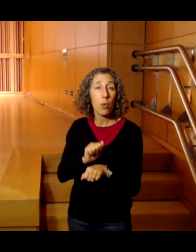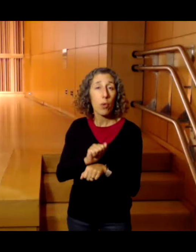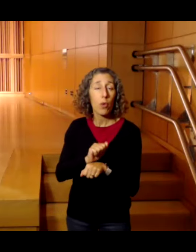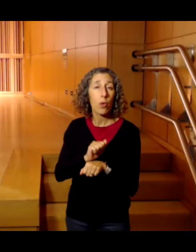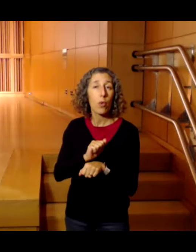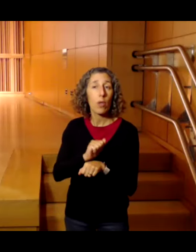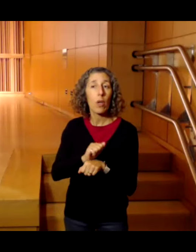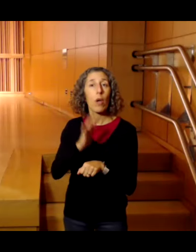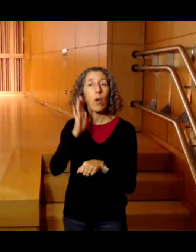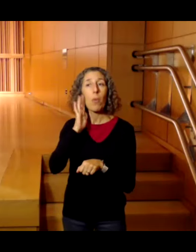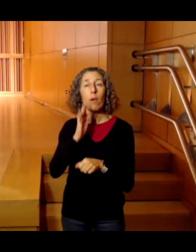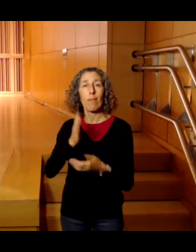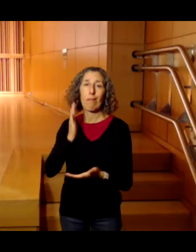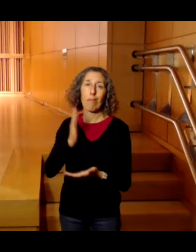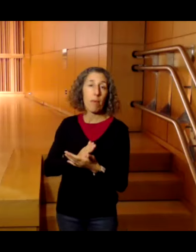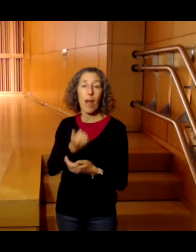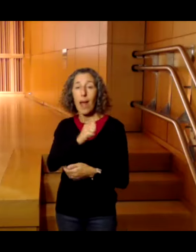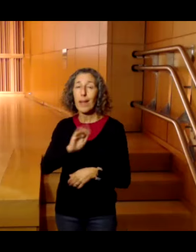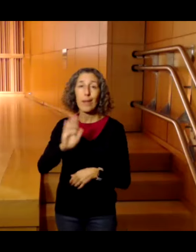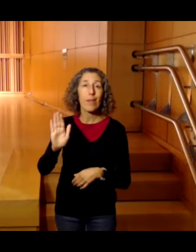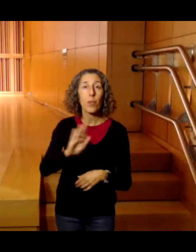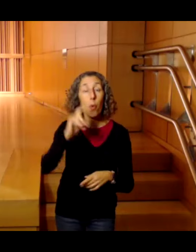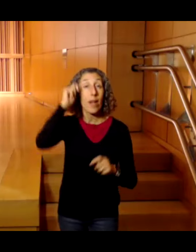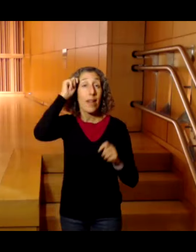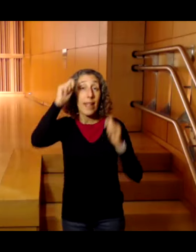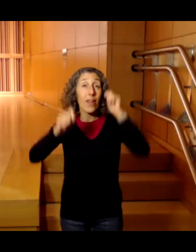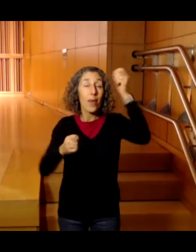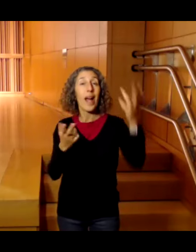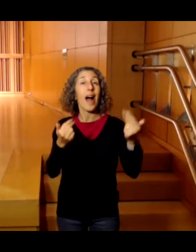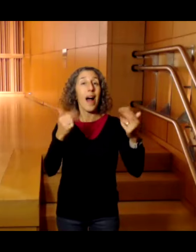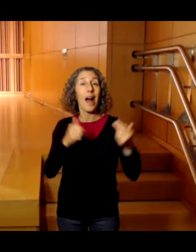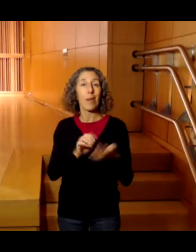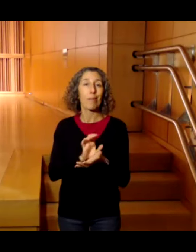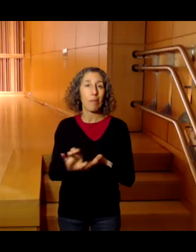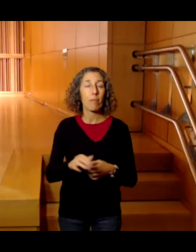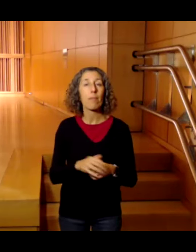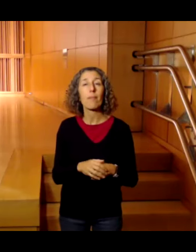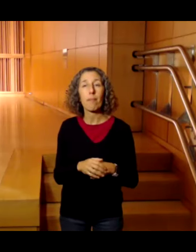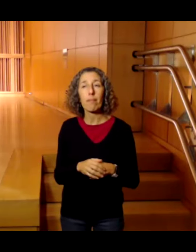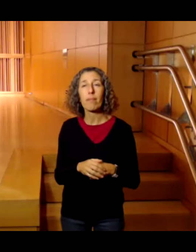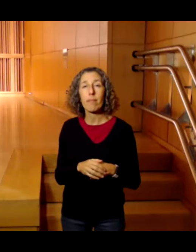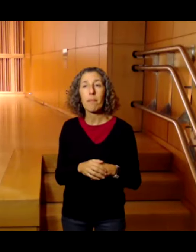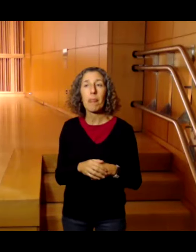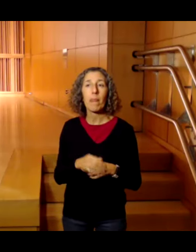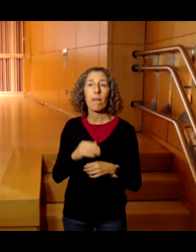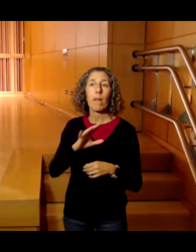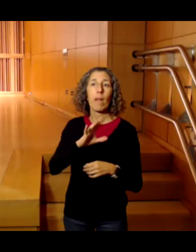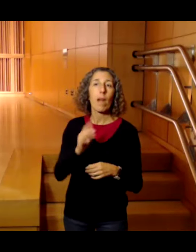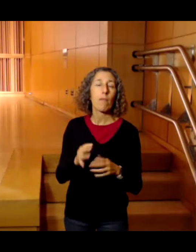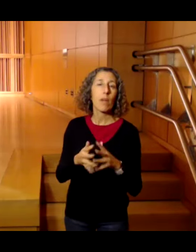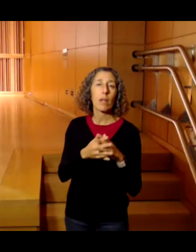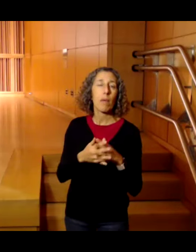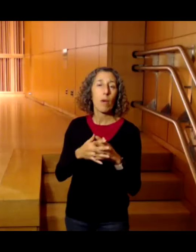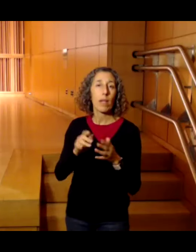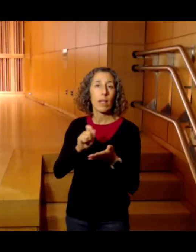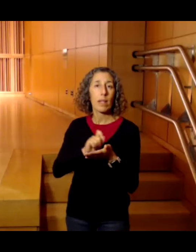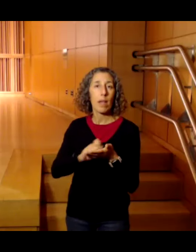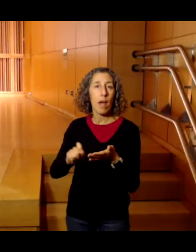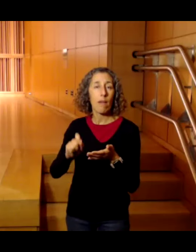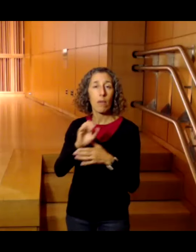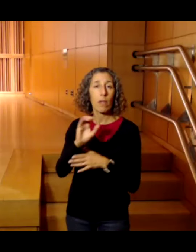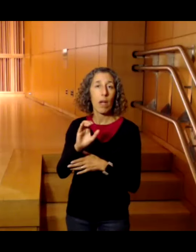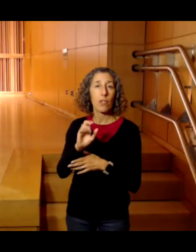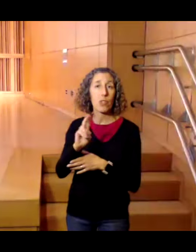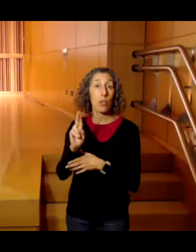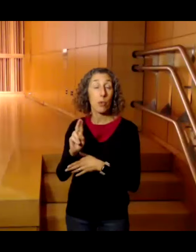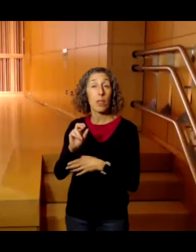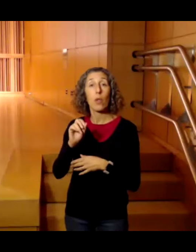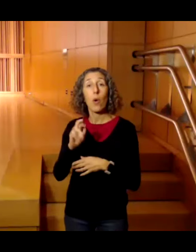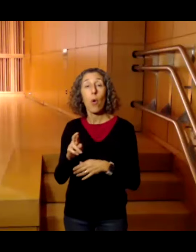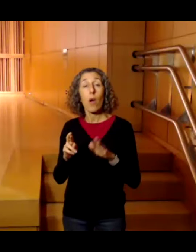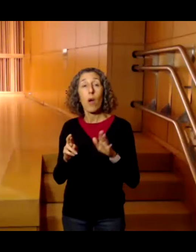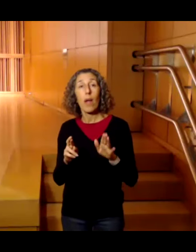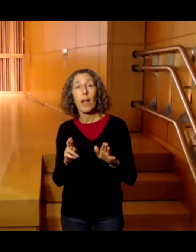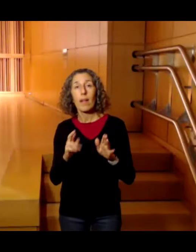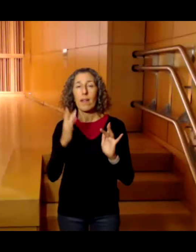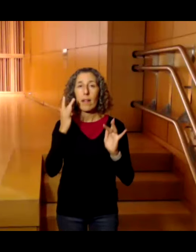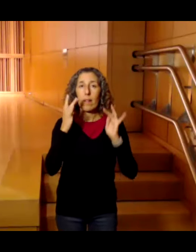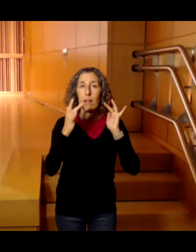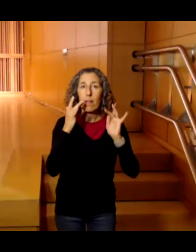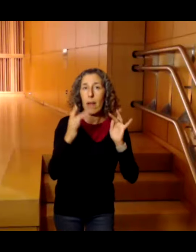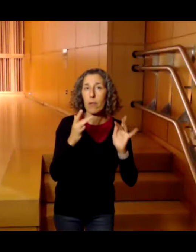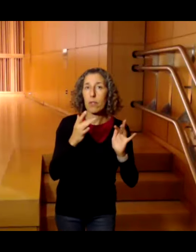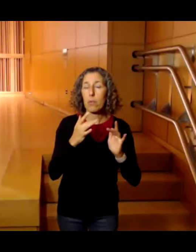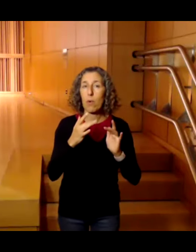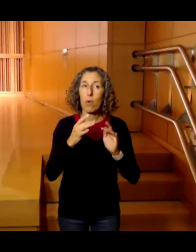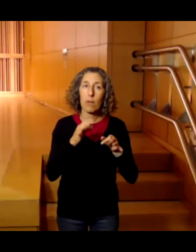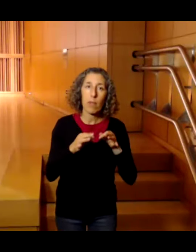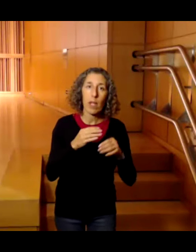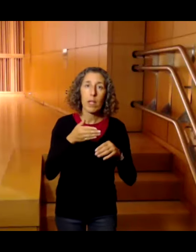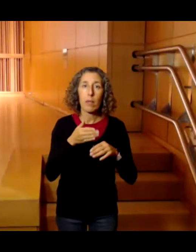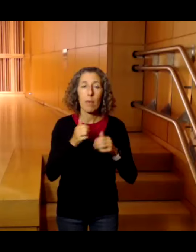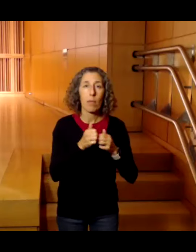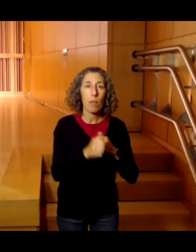Real quick. When theorizing the… what he calls the prehistory of the African American novel in the 19th century, conjugal Union, or the intellectual makeup of mid-century and post-war African American writers, once you go black.